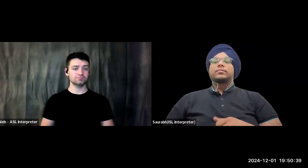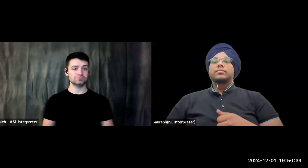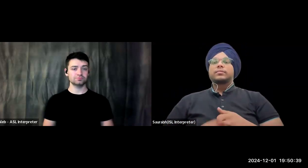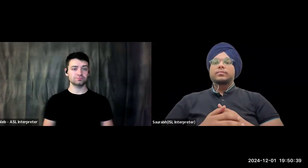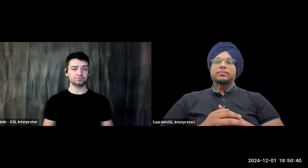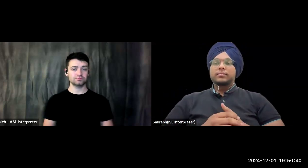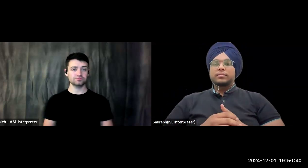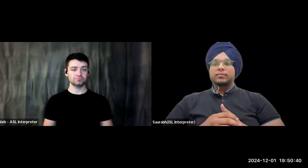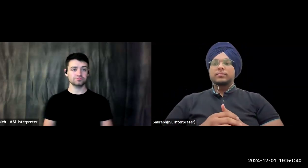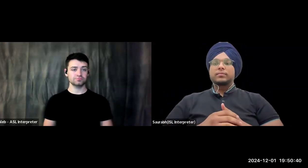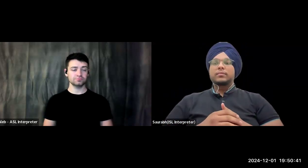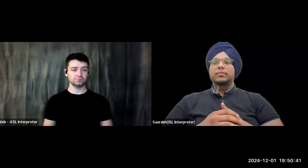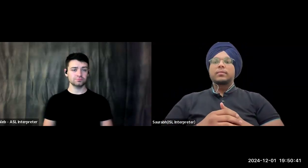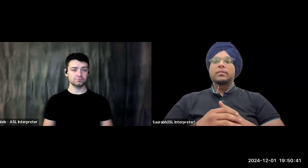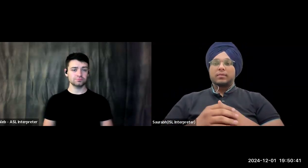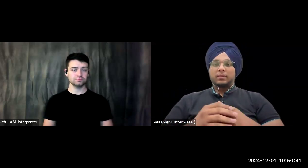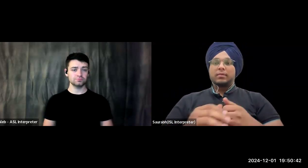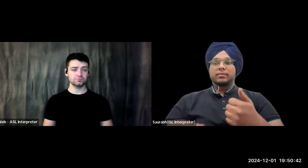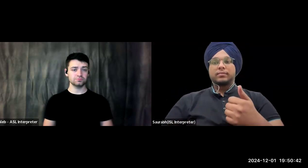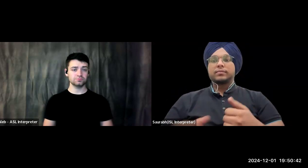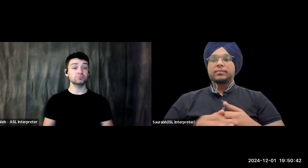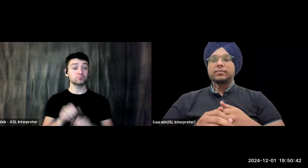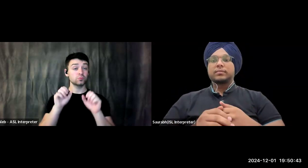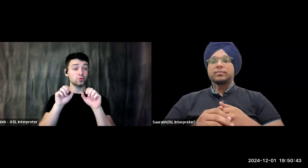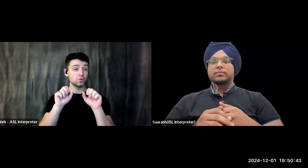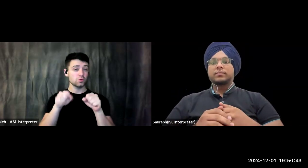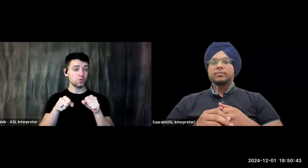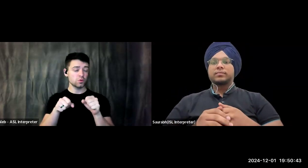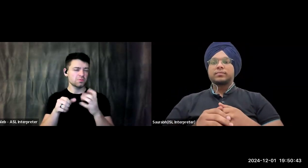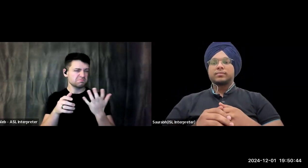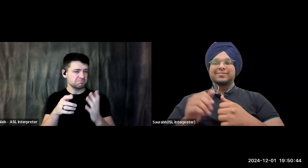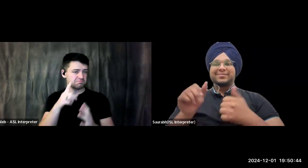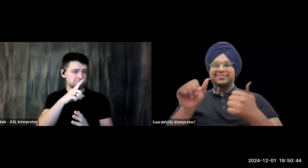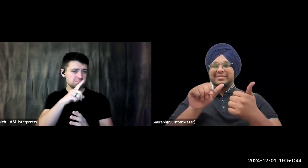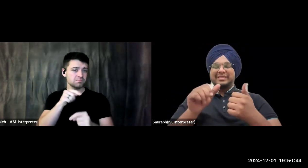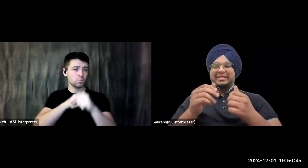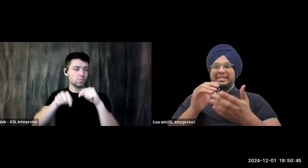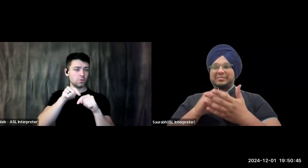Yeah, you can probably go back one sentence. Sorry, I missed that.